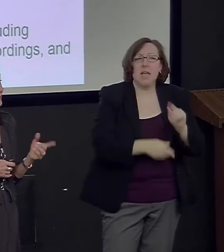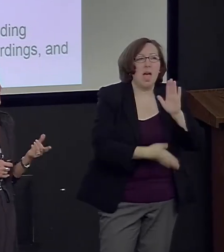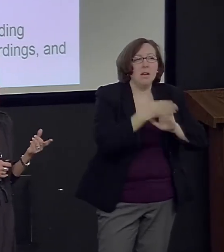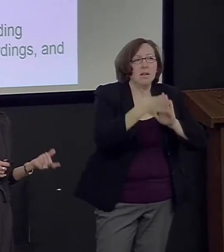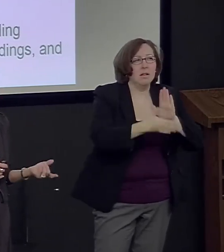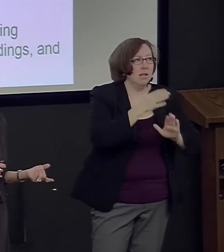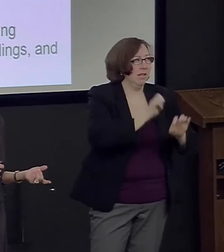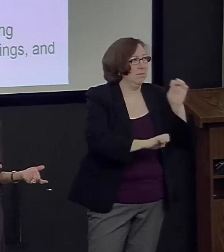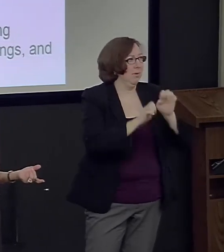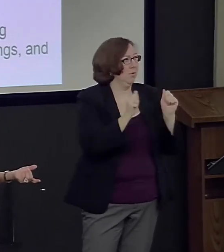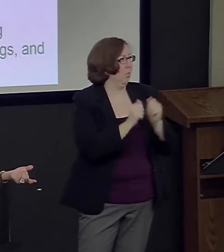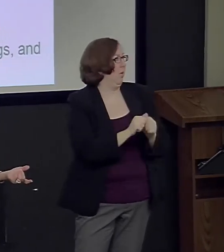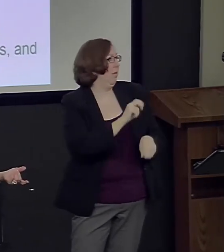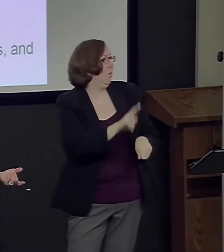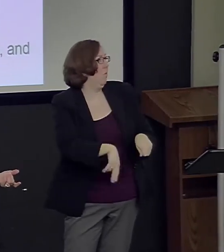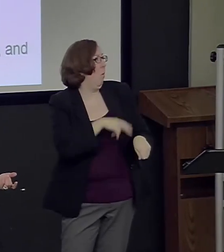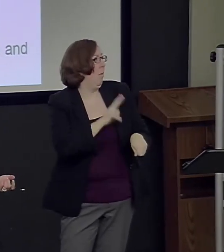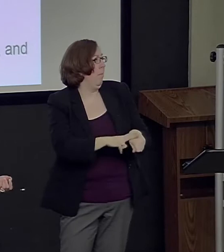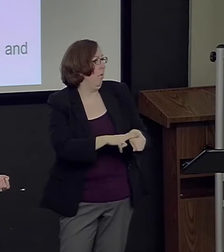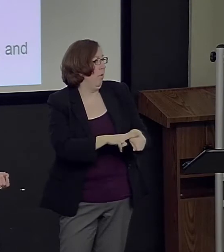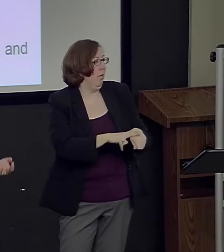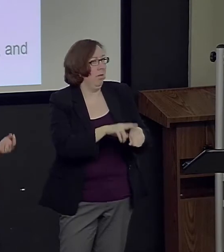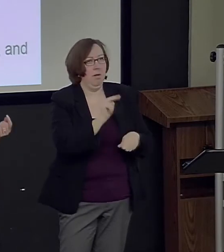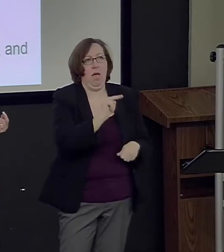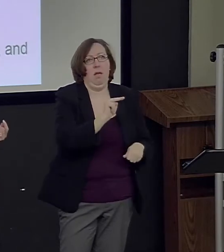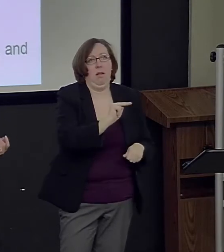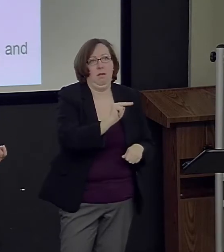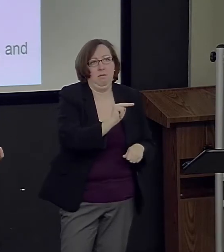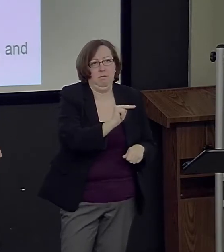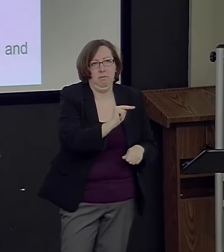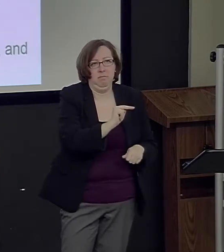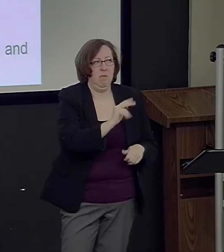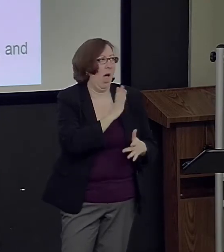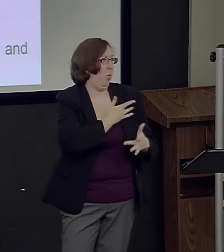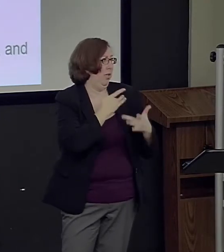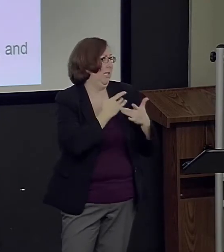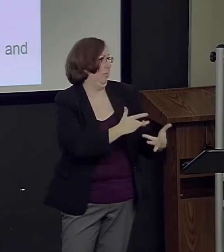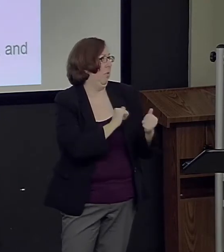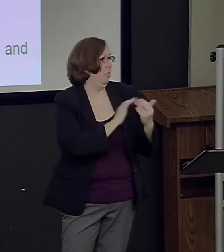sample sizes that we normally would do. Now, the variation,